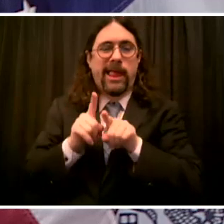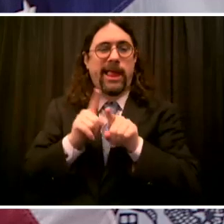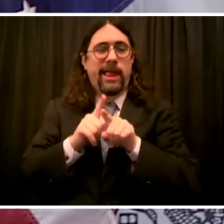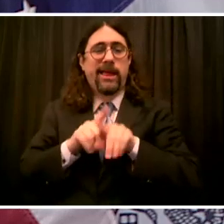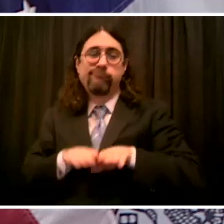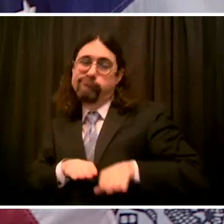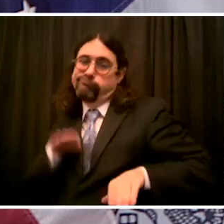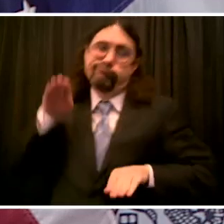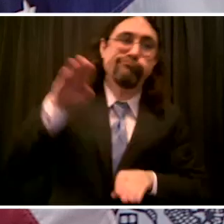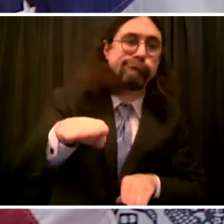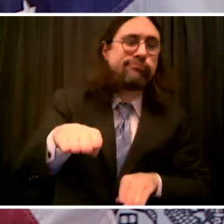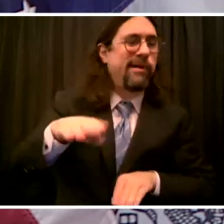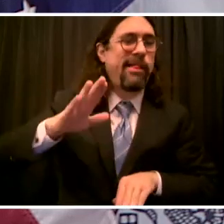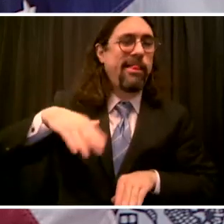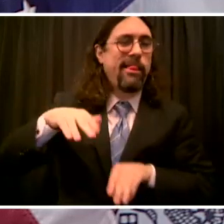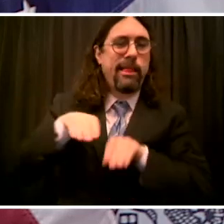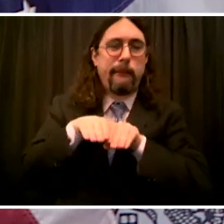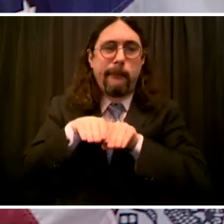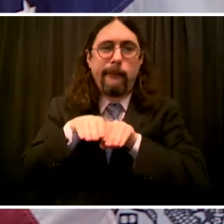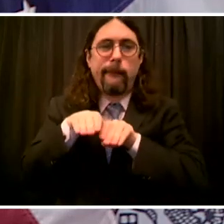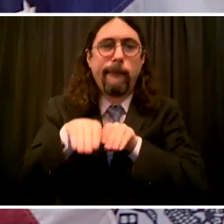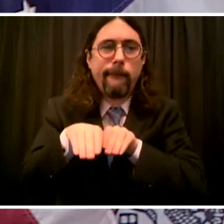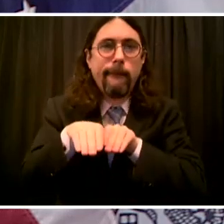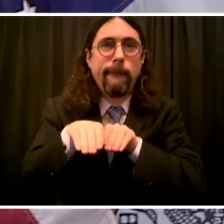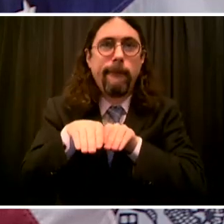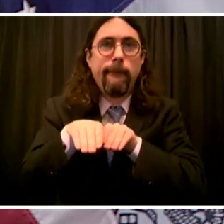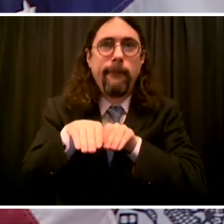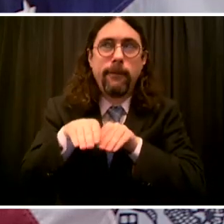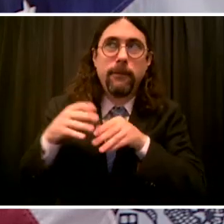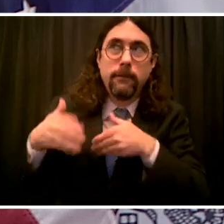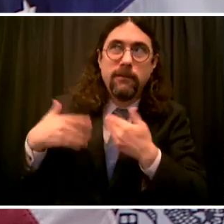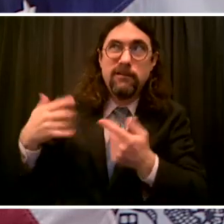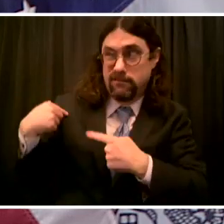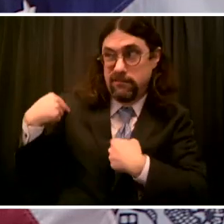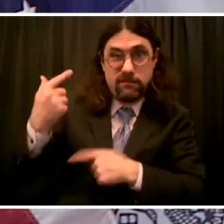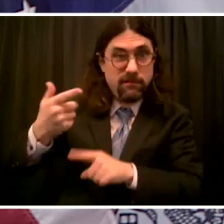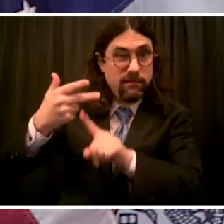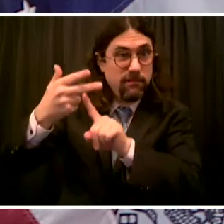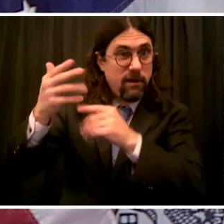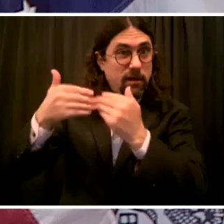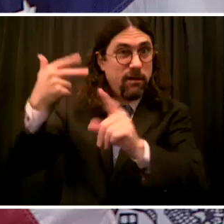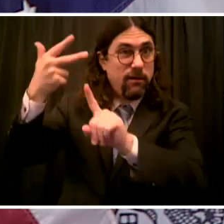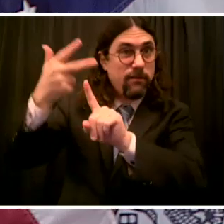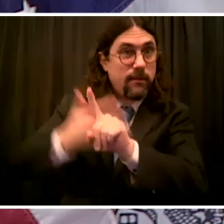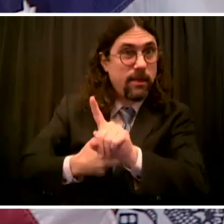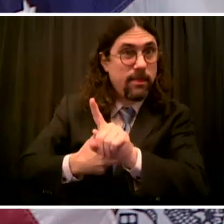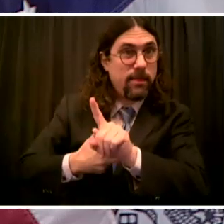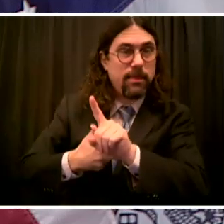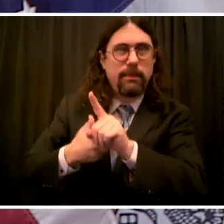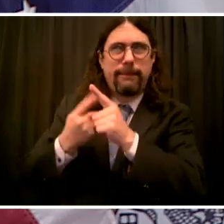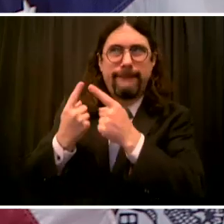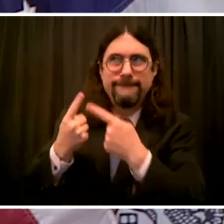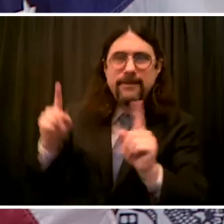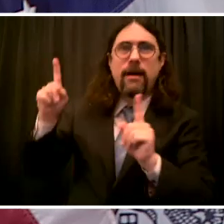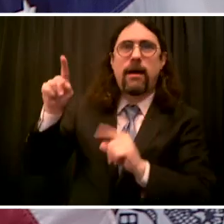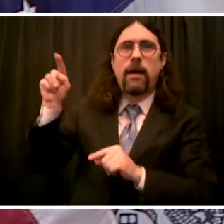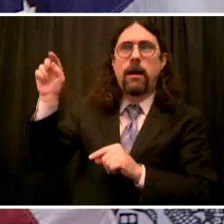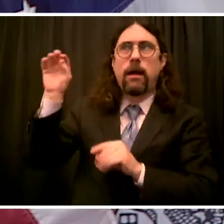OVER THESE LAST TWO OR THREE MONHTS. ALLND A THAT WE'VE GONE THROUGH, FINALLY,